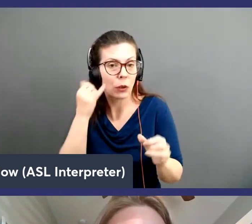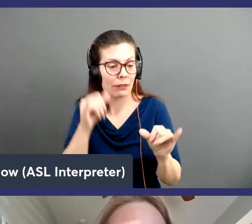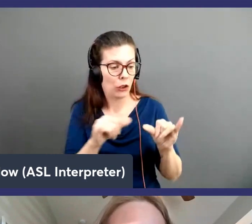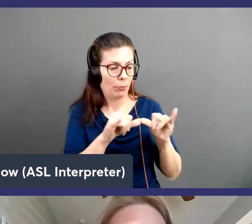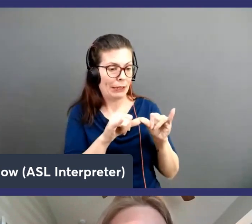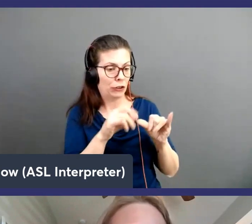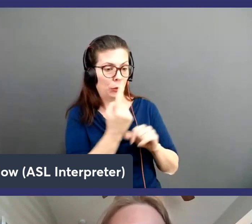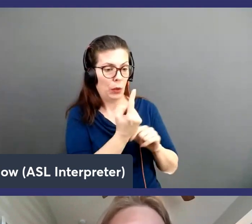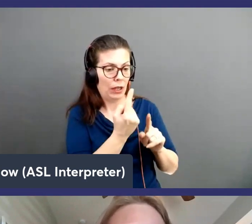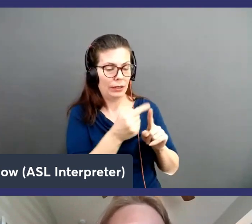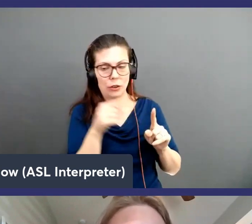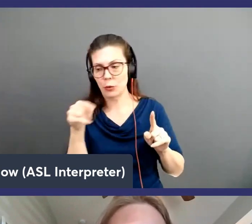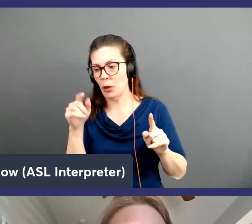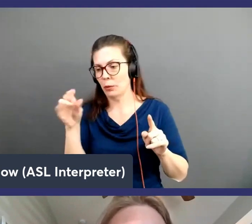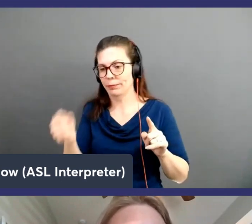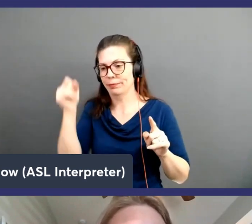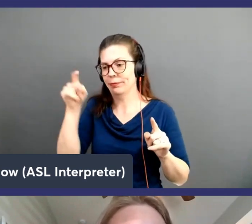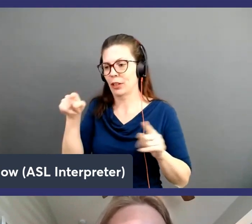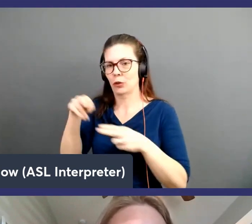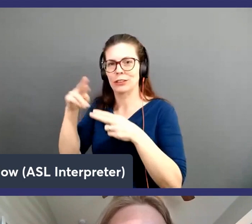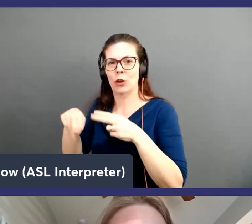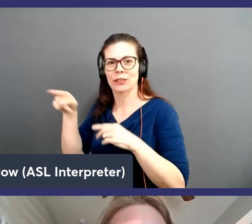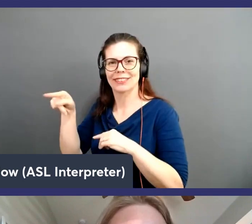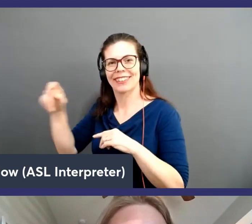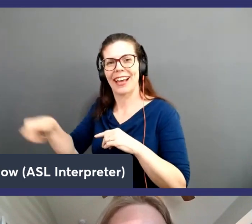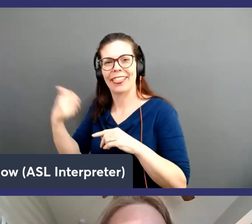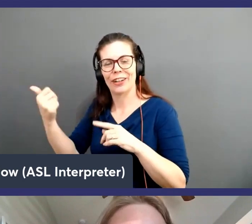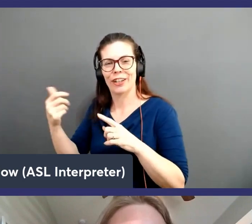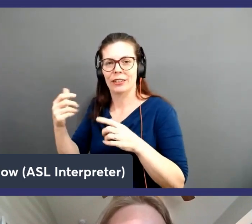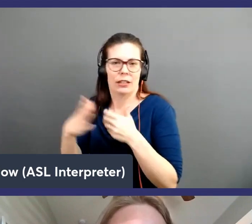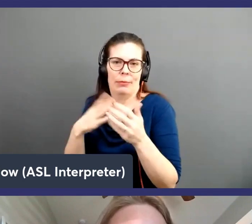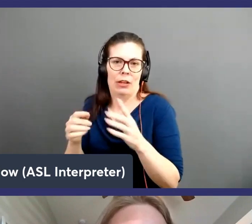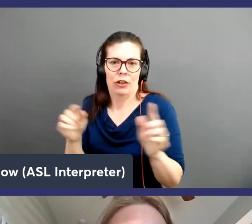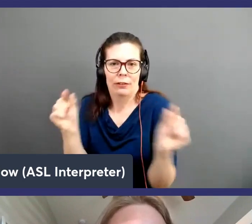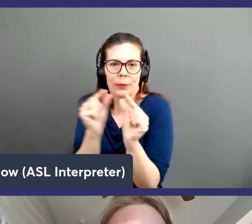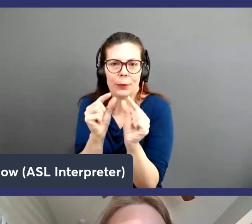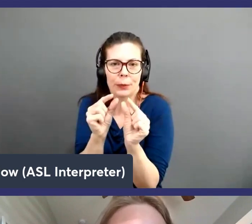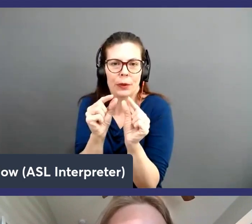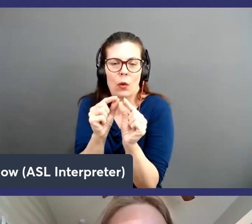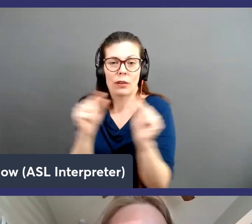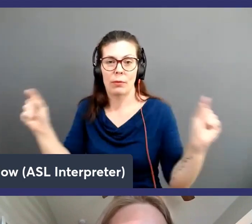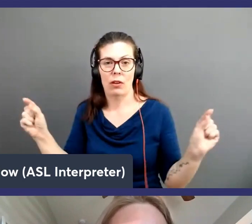the results of the other one's measurement, which is really weird!